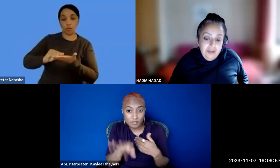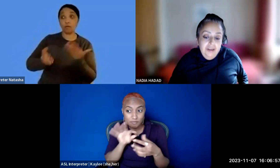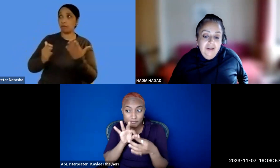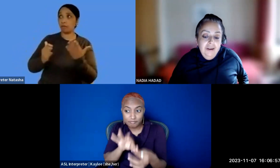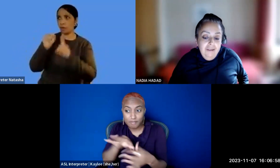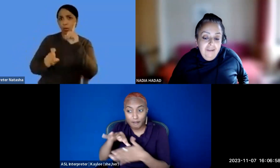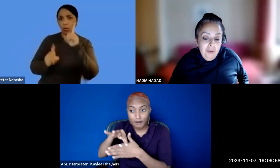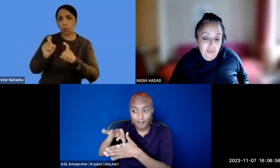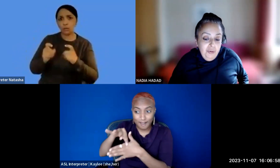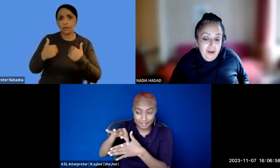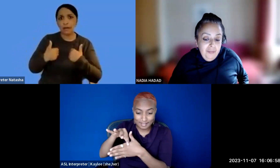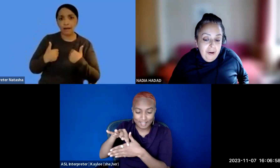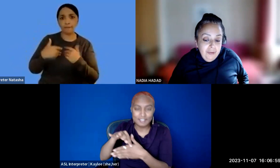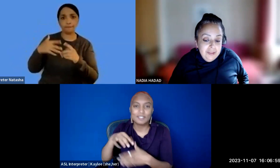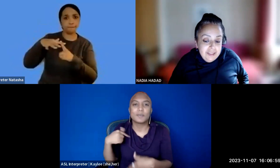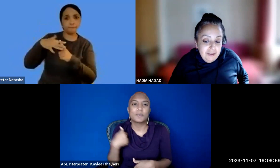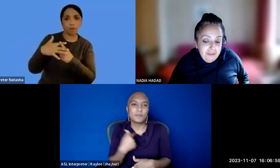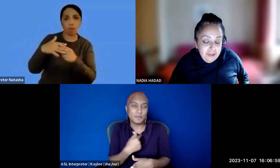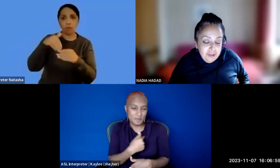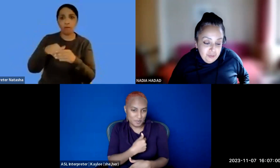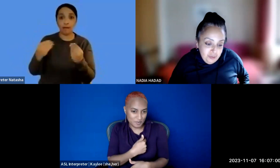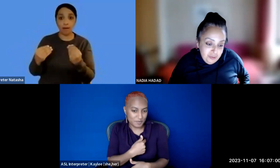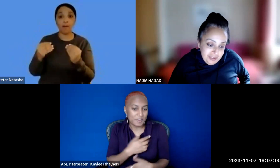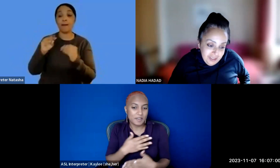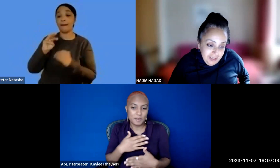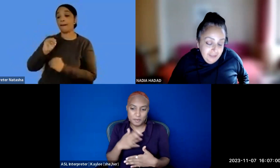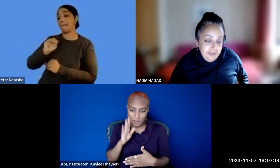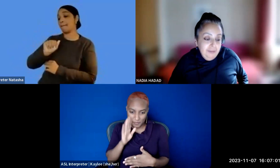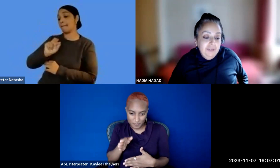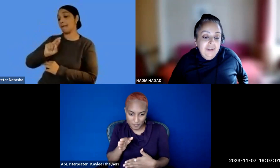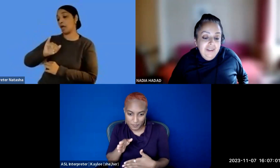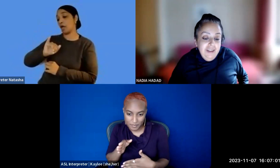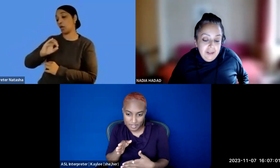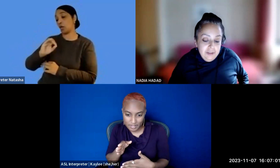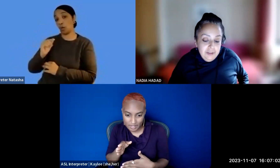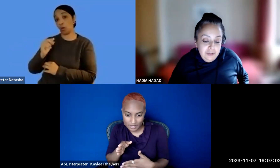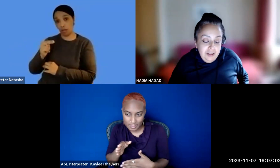we have Marion Steff, who could definitely answer that.